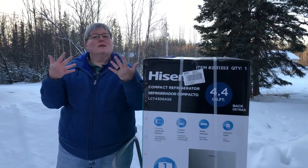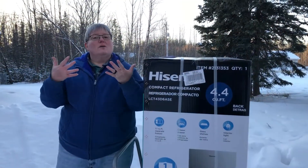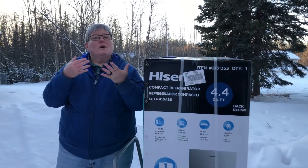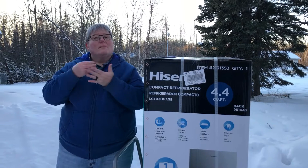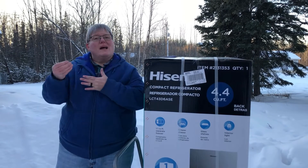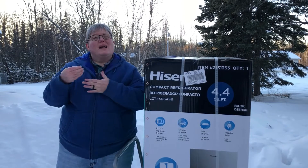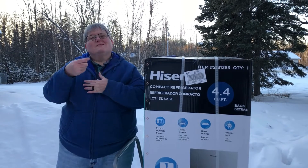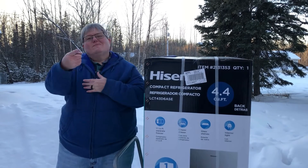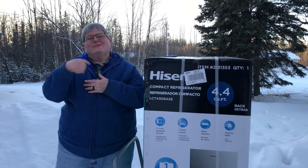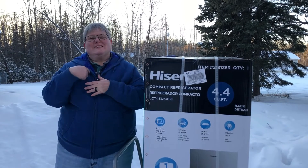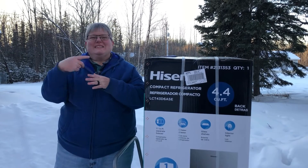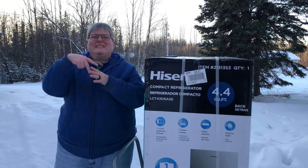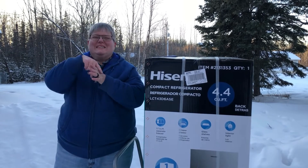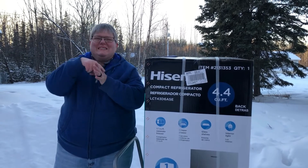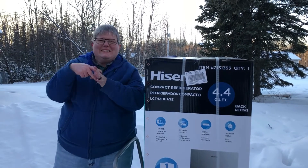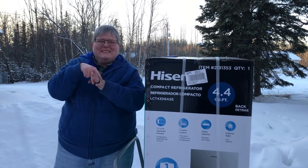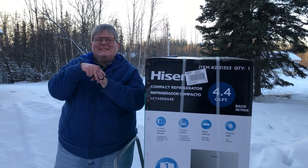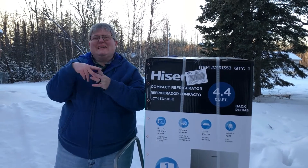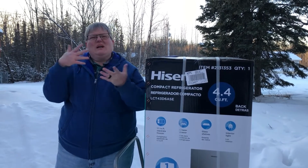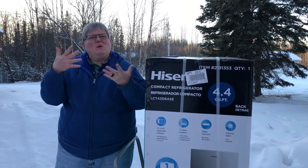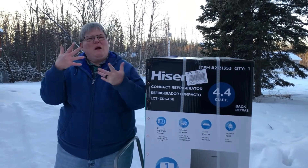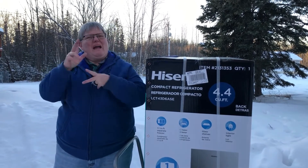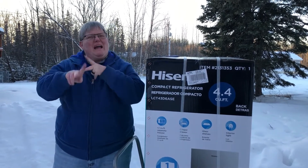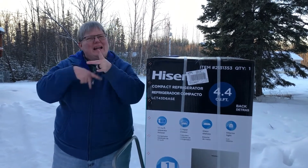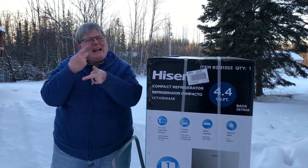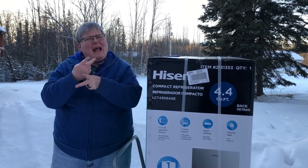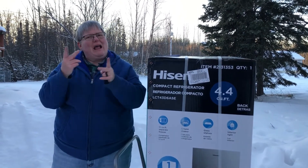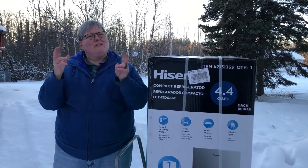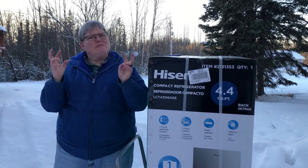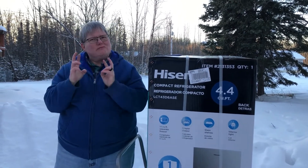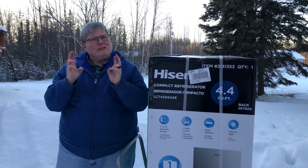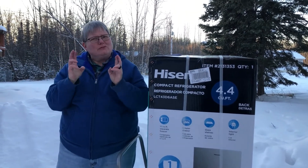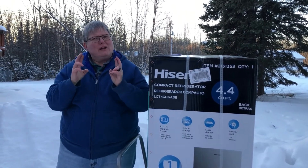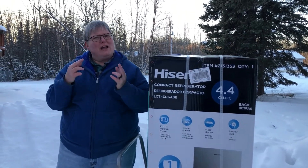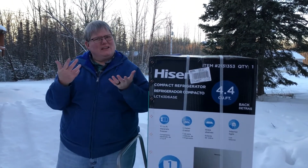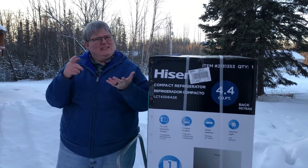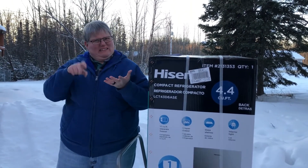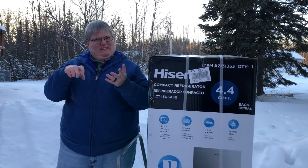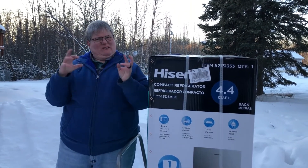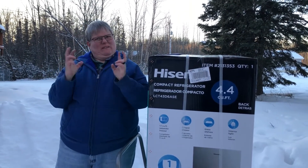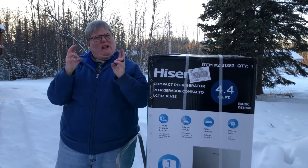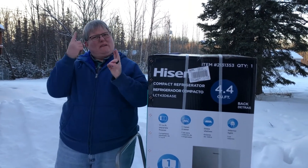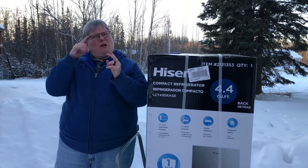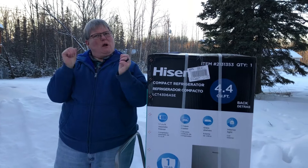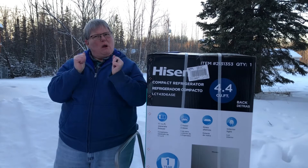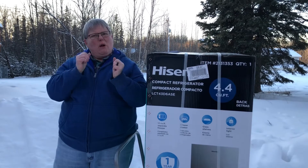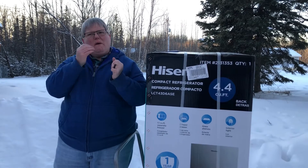Okay the next thing we bought we were debating on what kind of refrigerator.